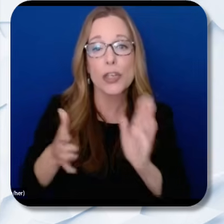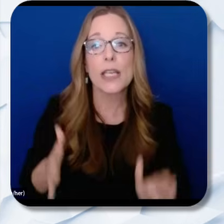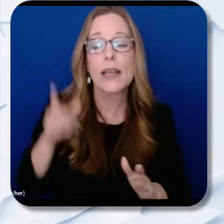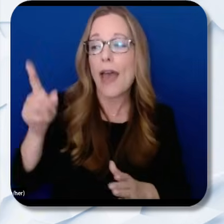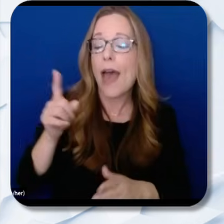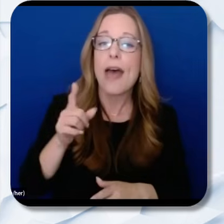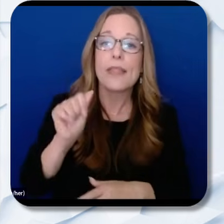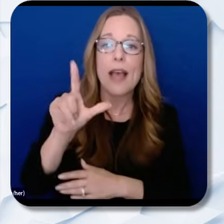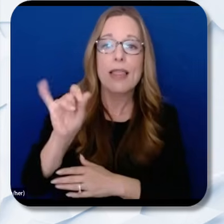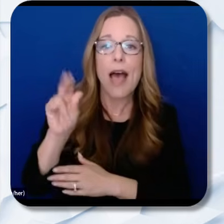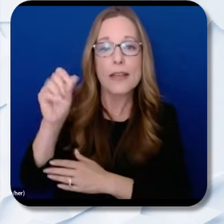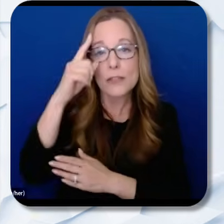kind of to jump off the last two speakers,